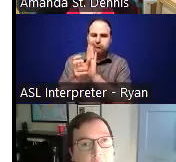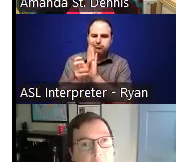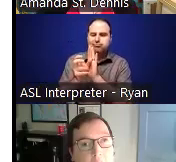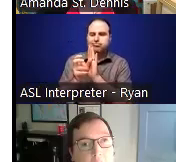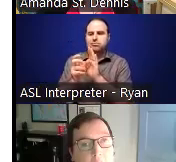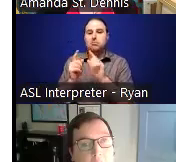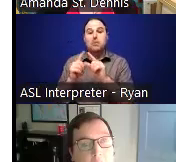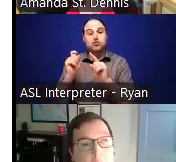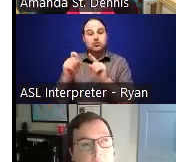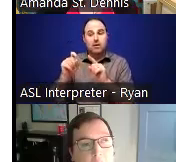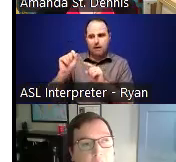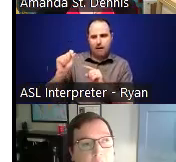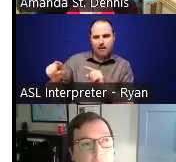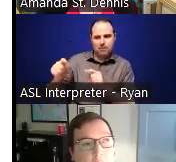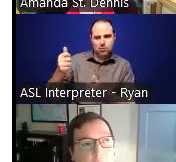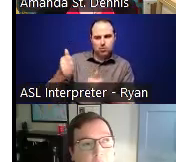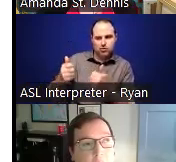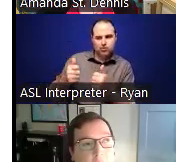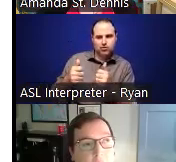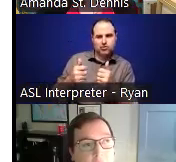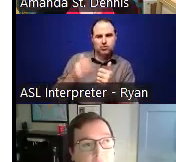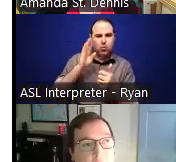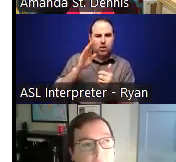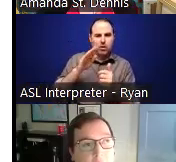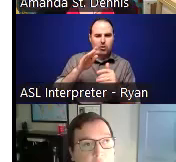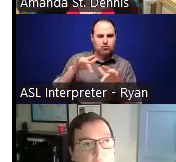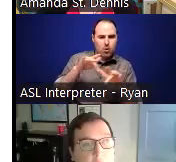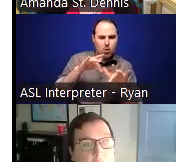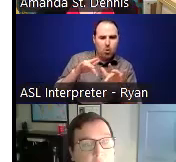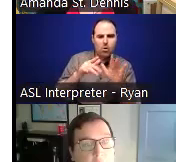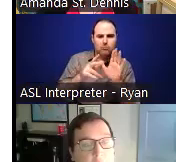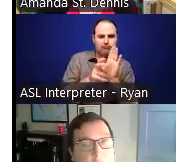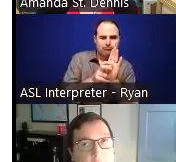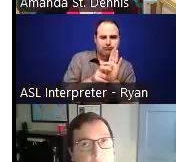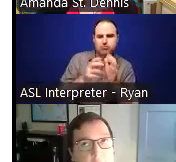which meetings might not be recorded. So there's always that kind of rationale and explanation